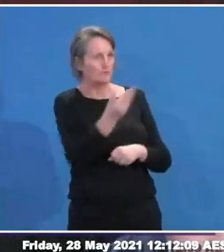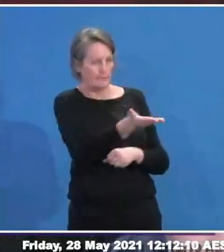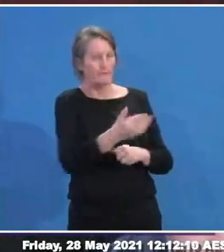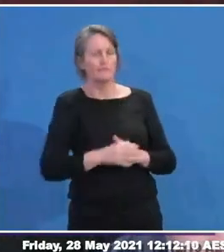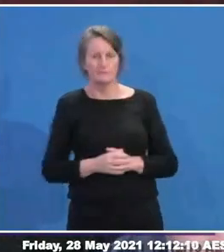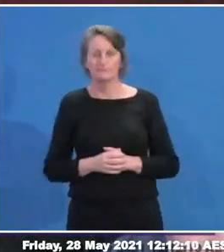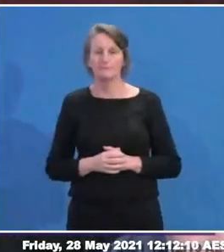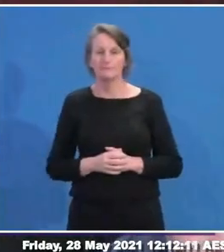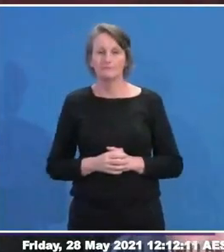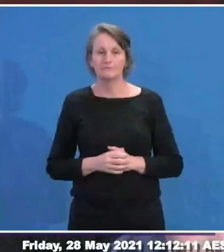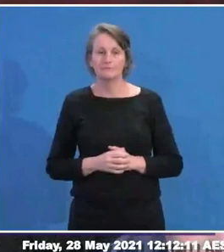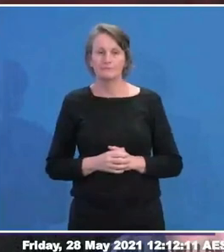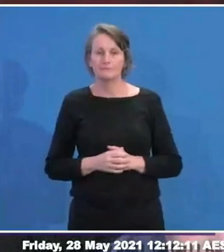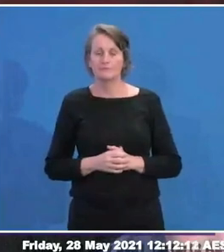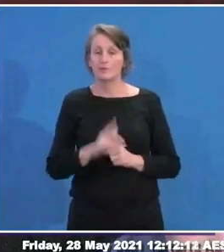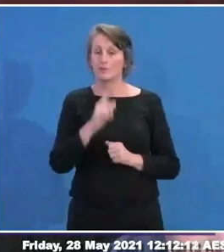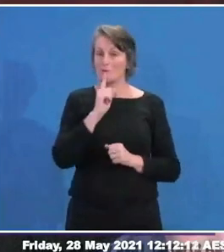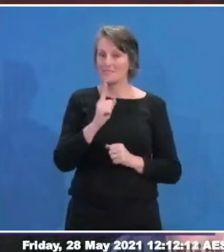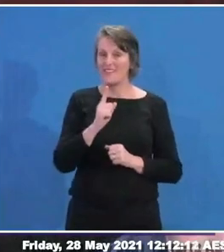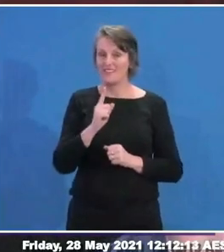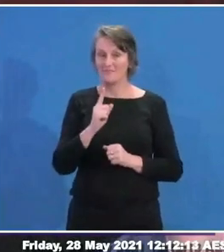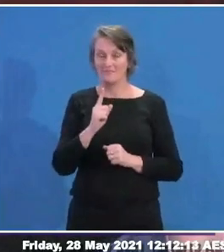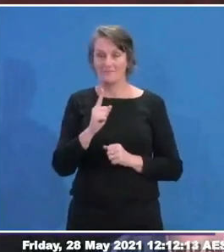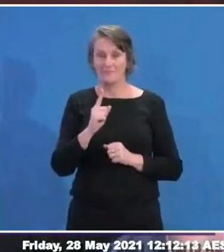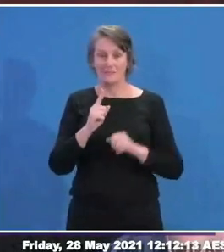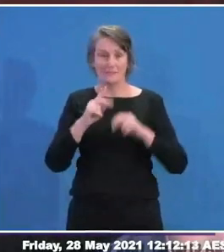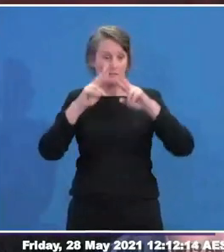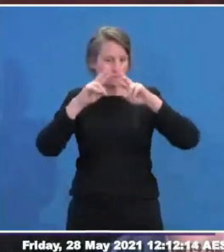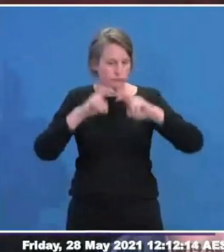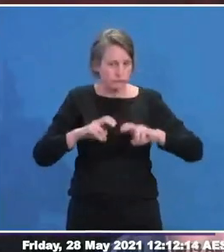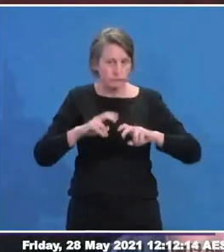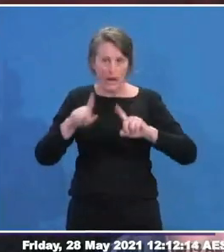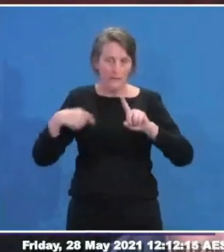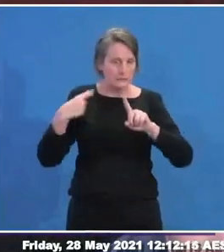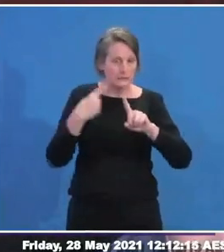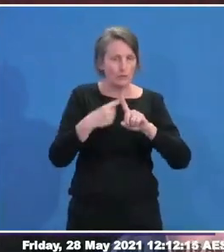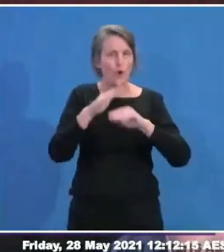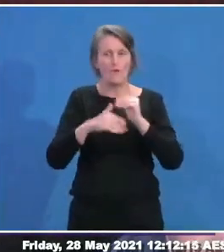There is the heading there "Investigation findings to date", and that is a reference to Ms Piaud's investigations? Yes.